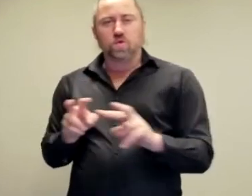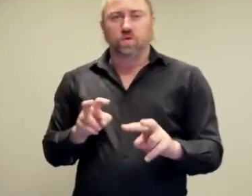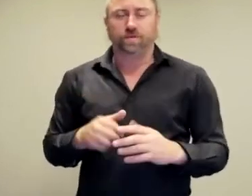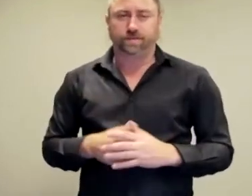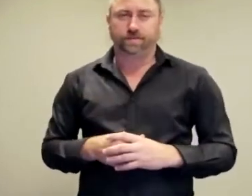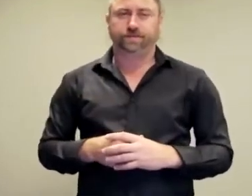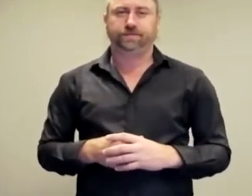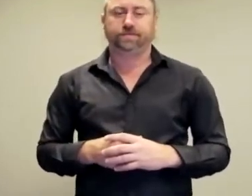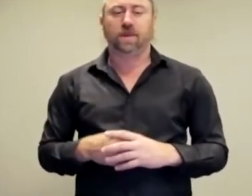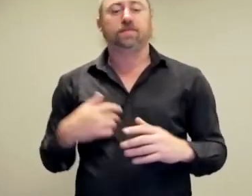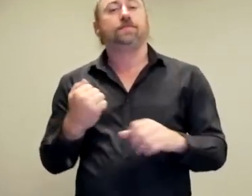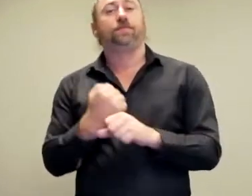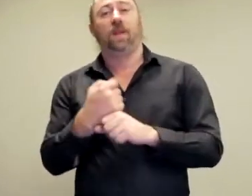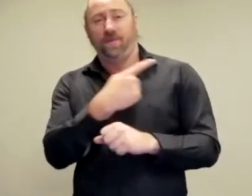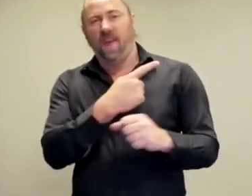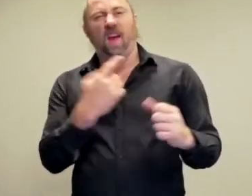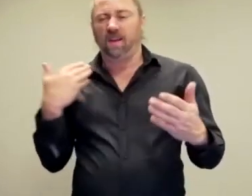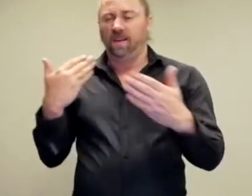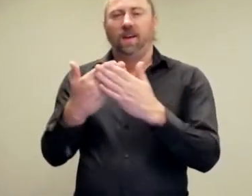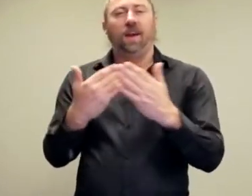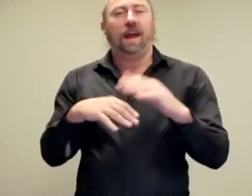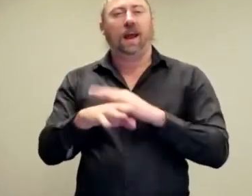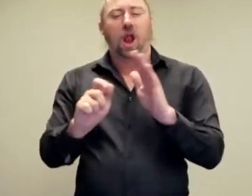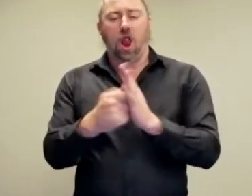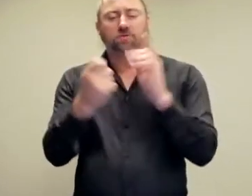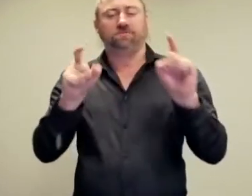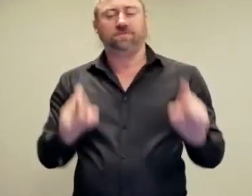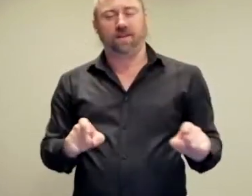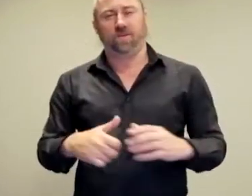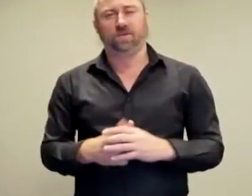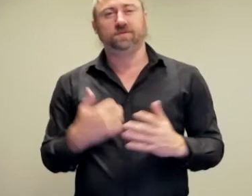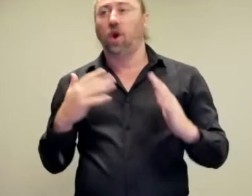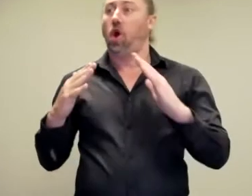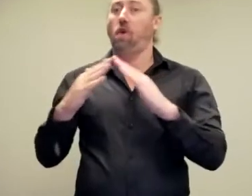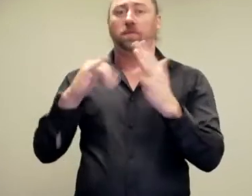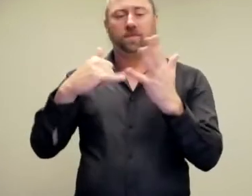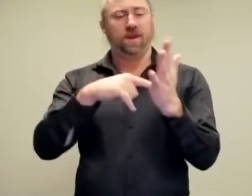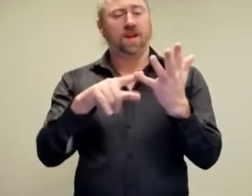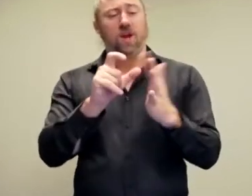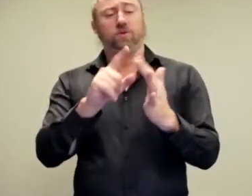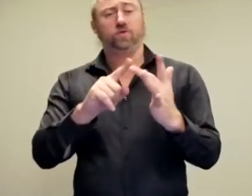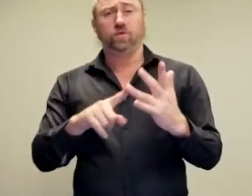I made this work during lockdown as well. A home studio is a great place. I used